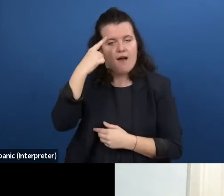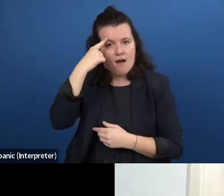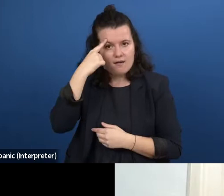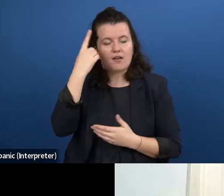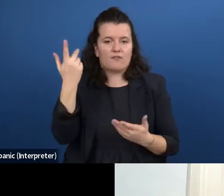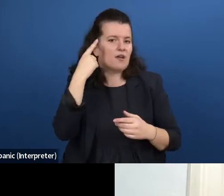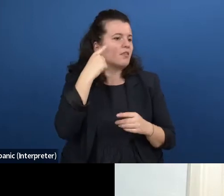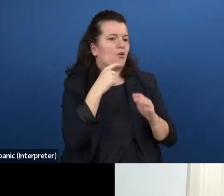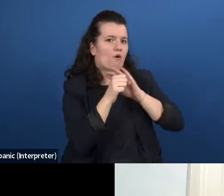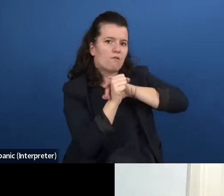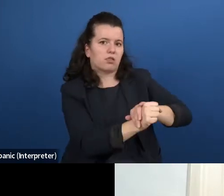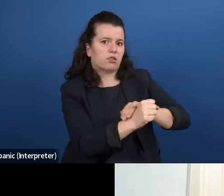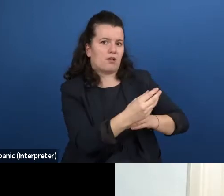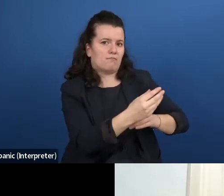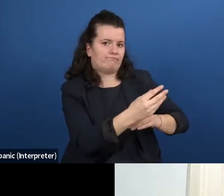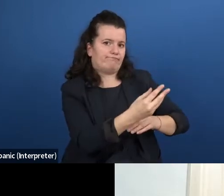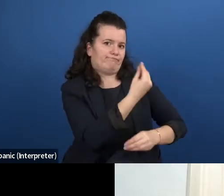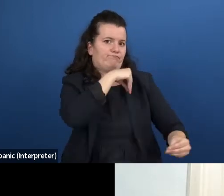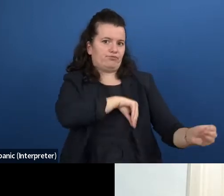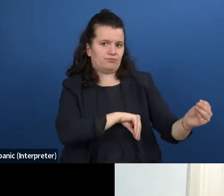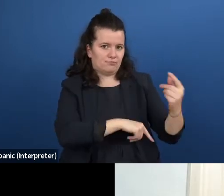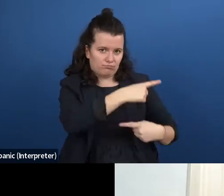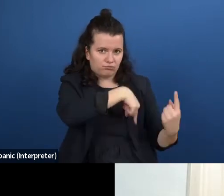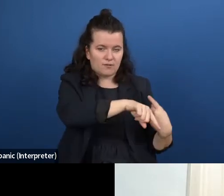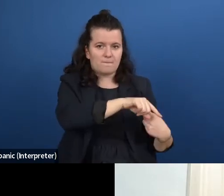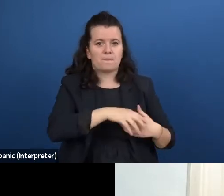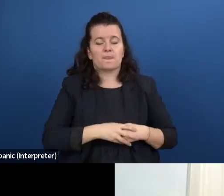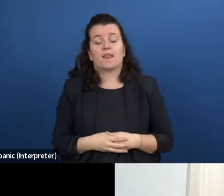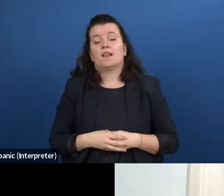All stakeholders should be involved in combating this